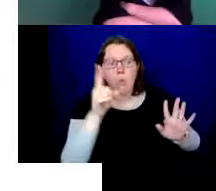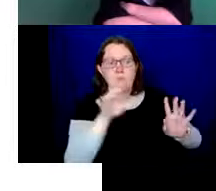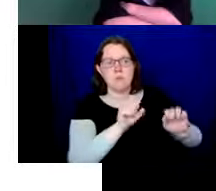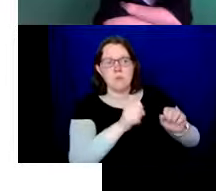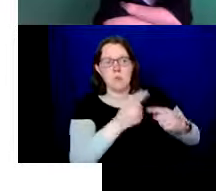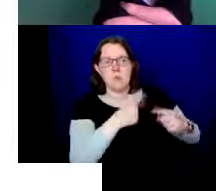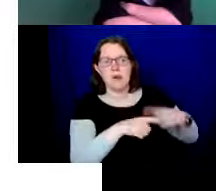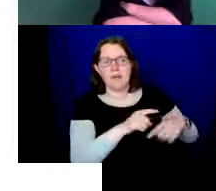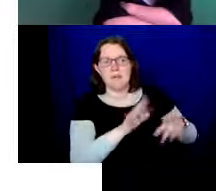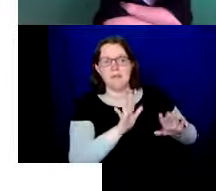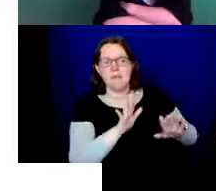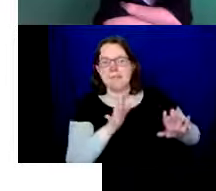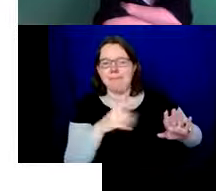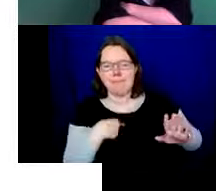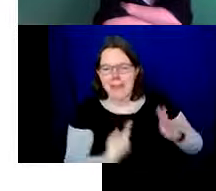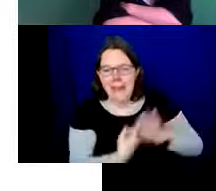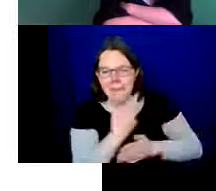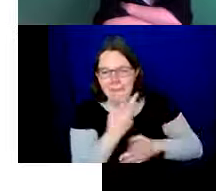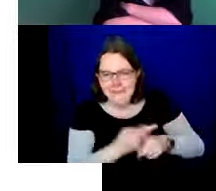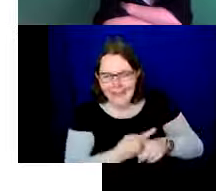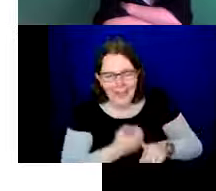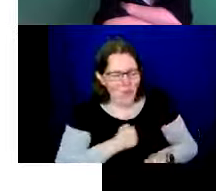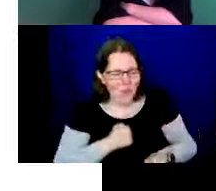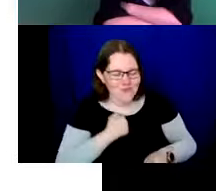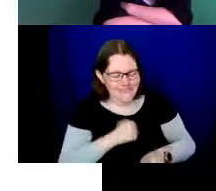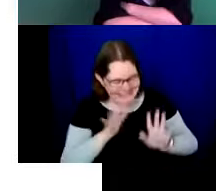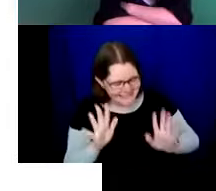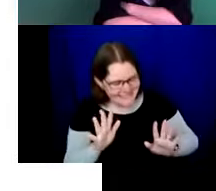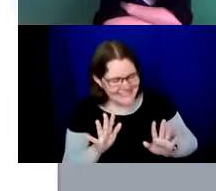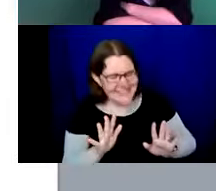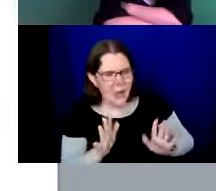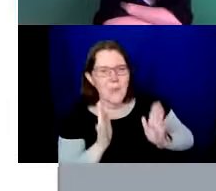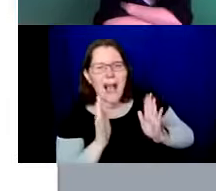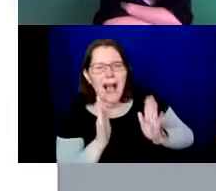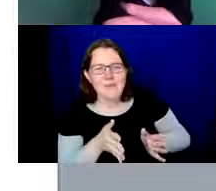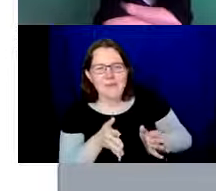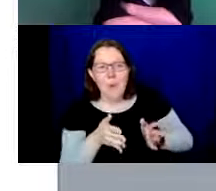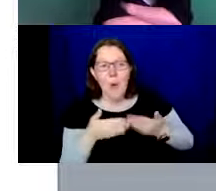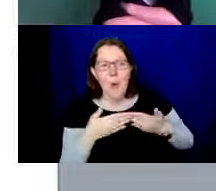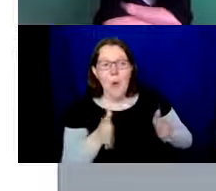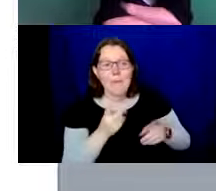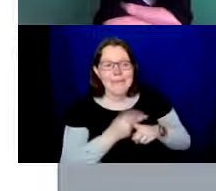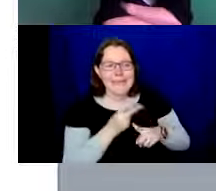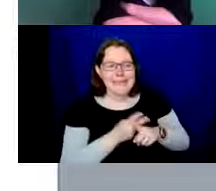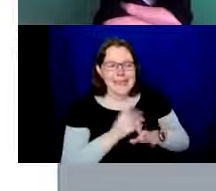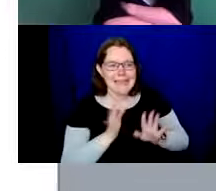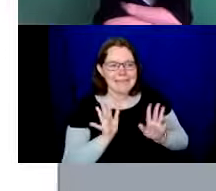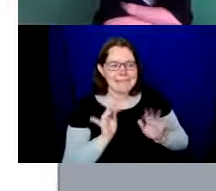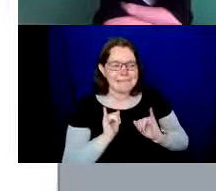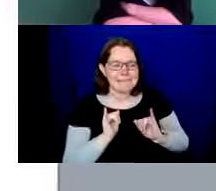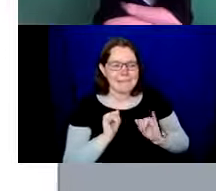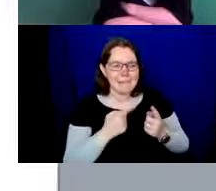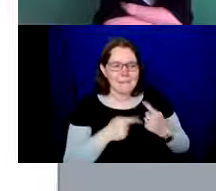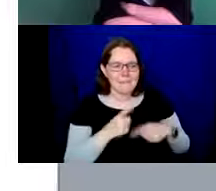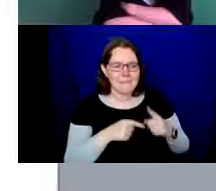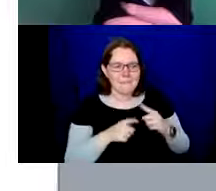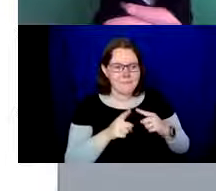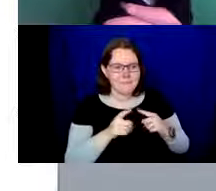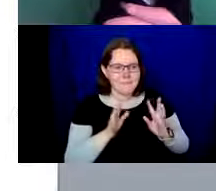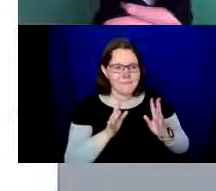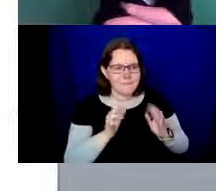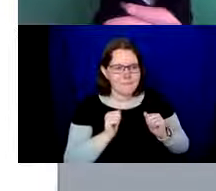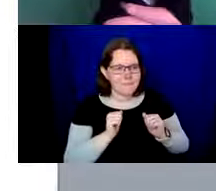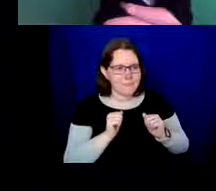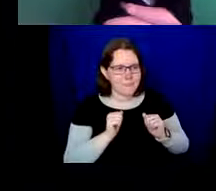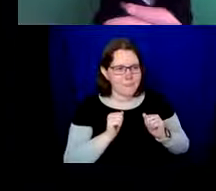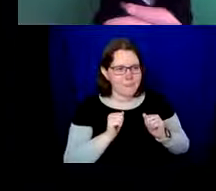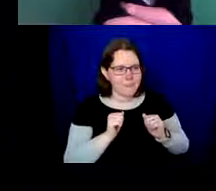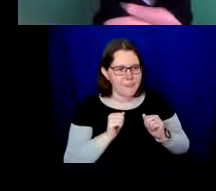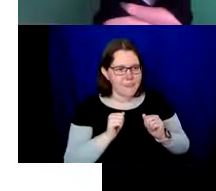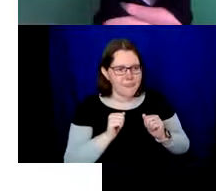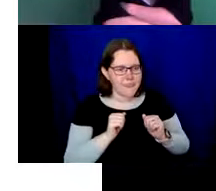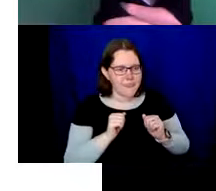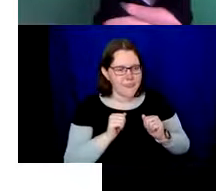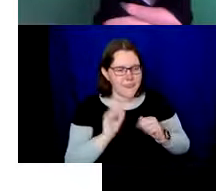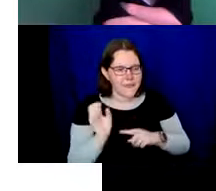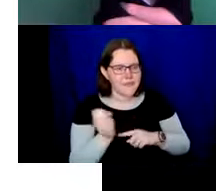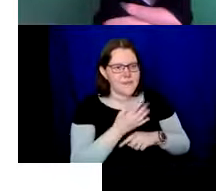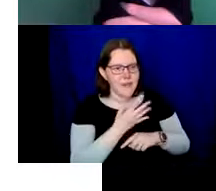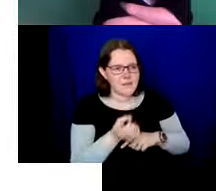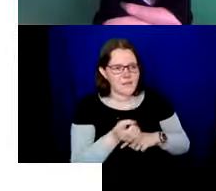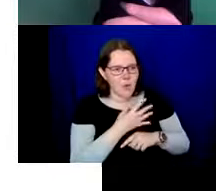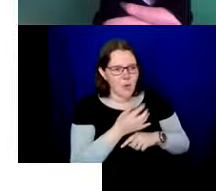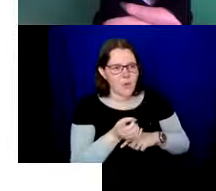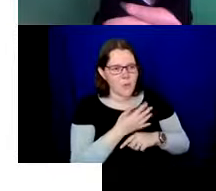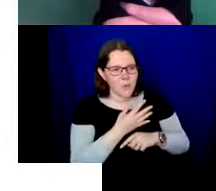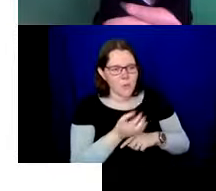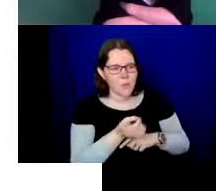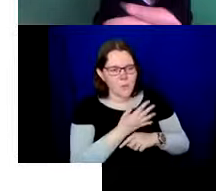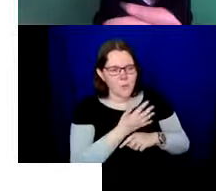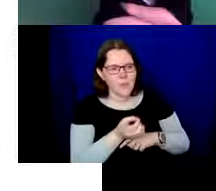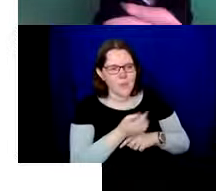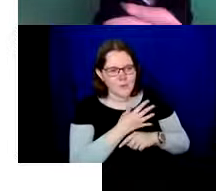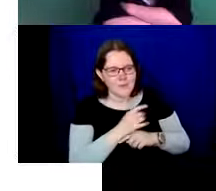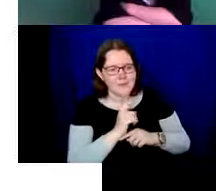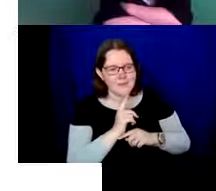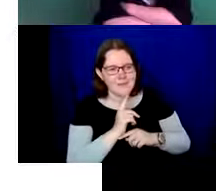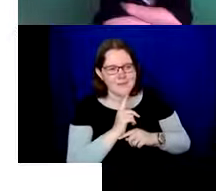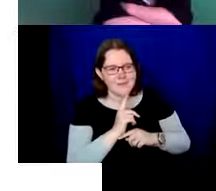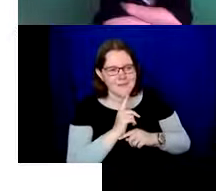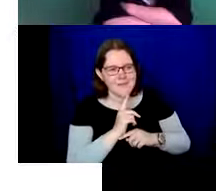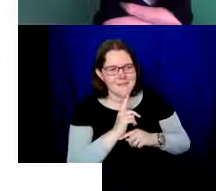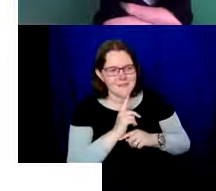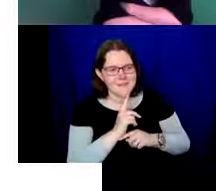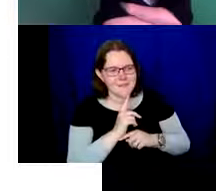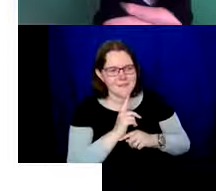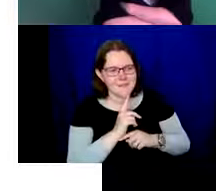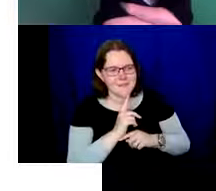i've done it again sorry i'll have to just open it up again uh slightly open start